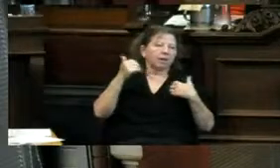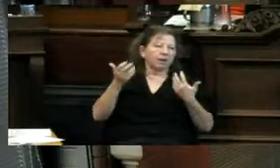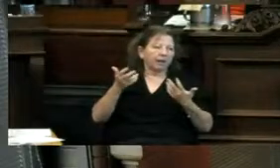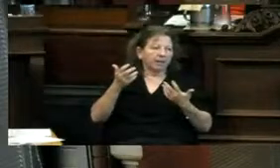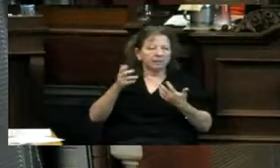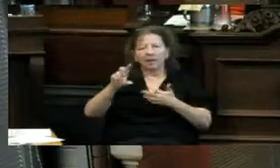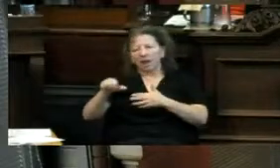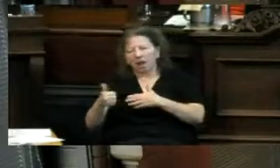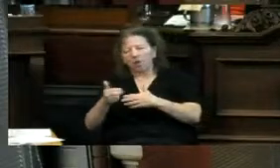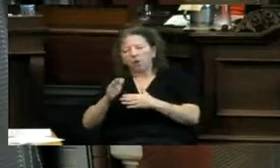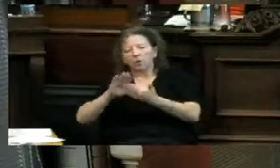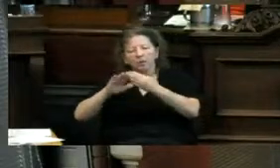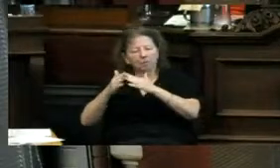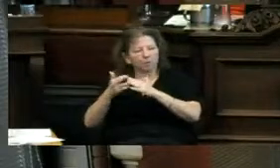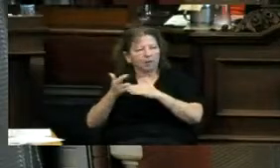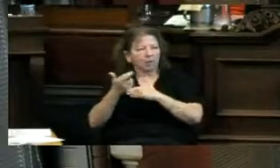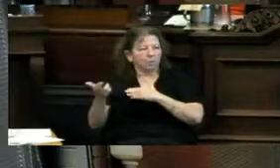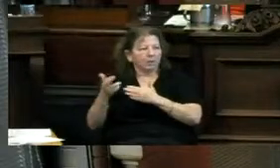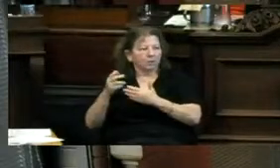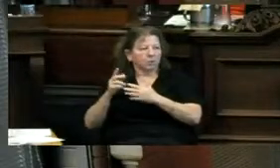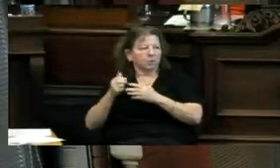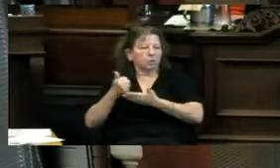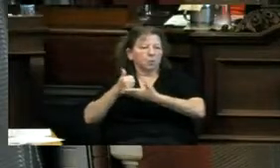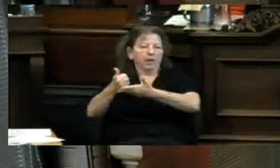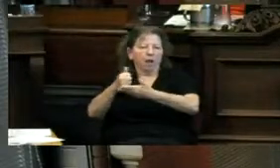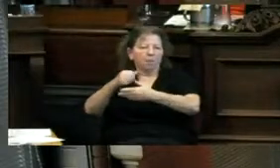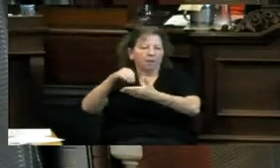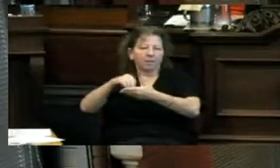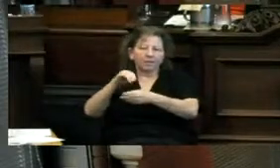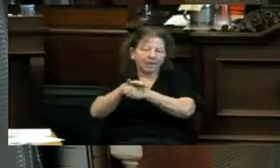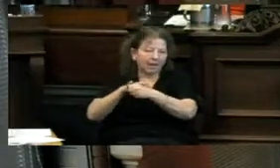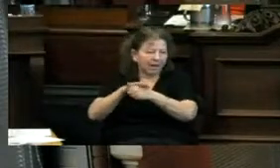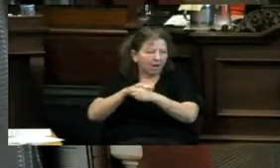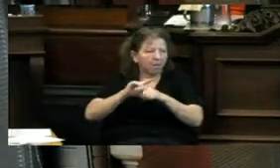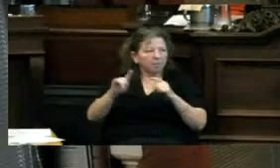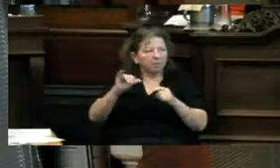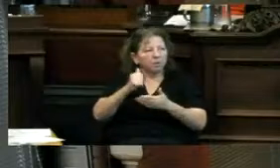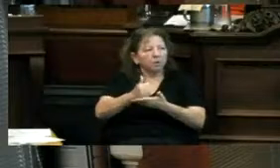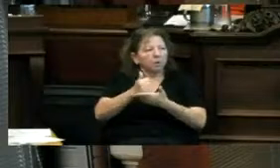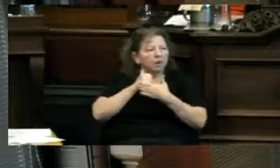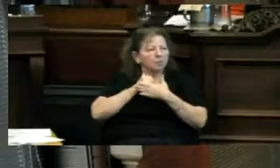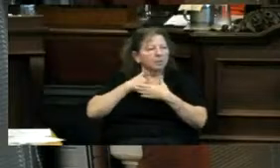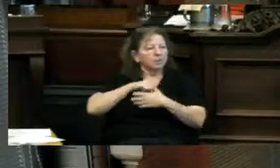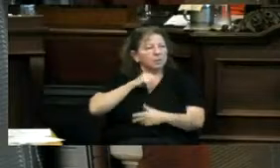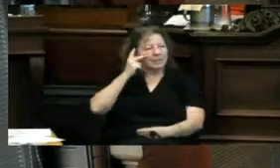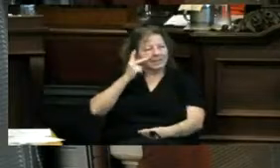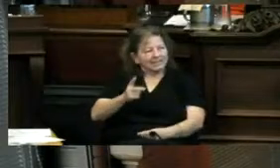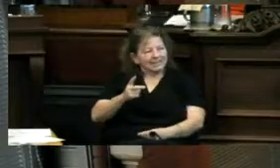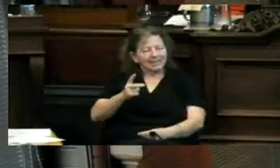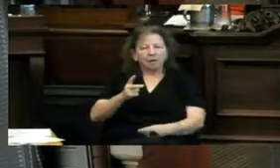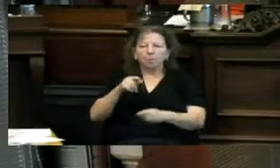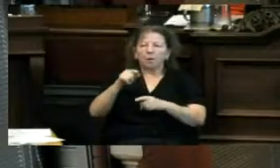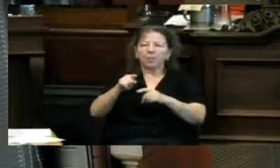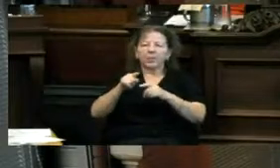deploy resources either violence prevention resources as well as other community resources to